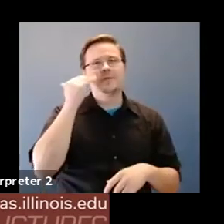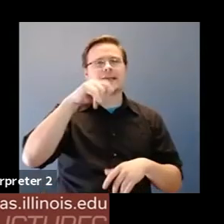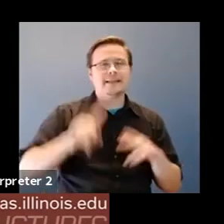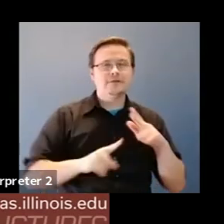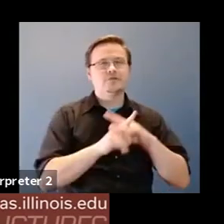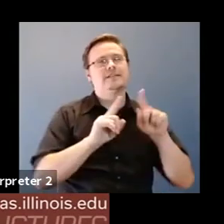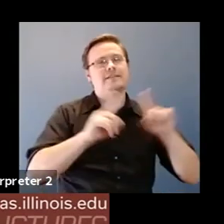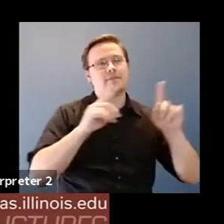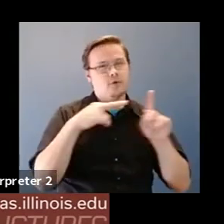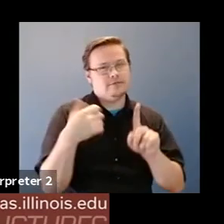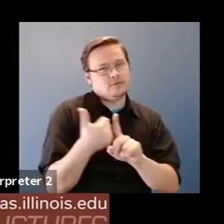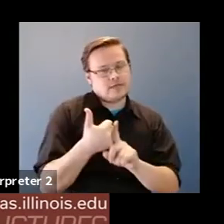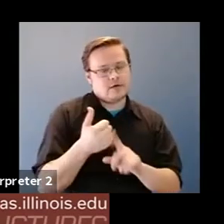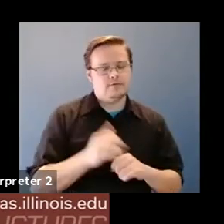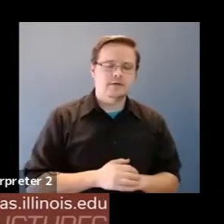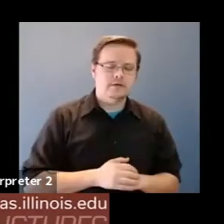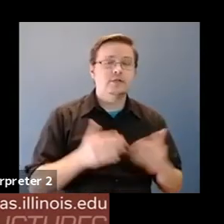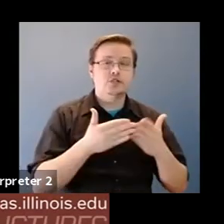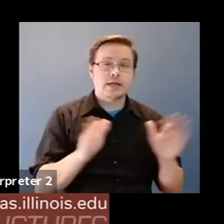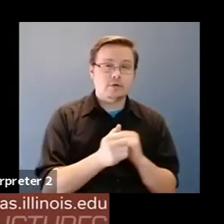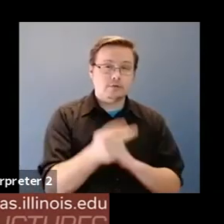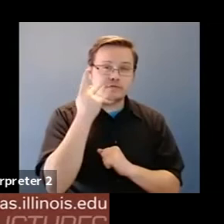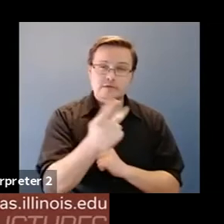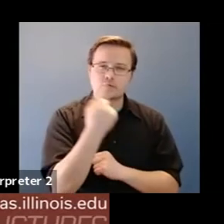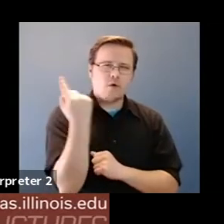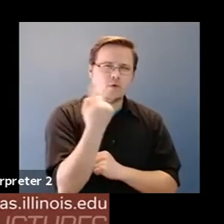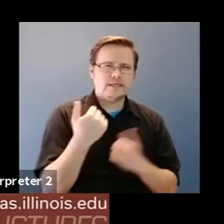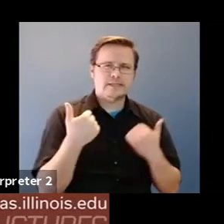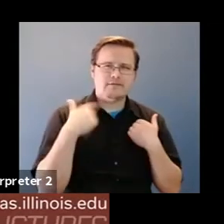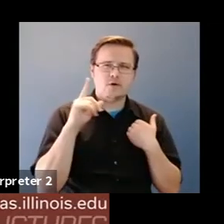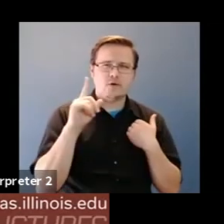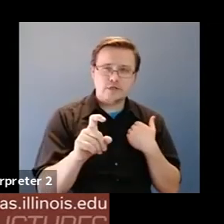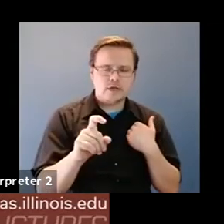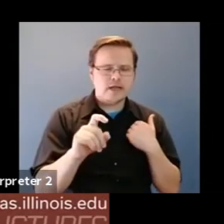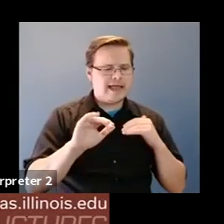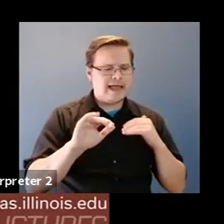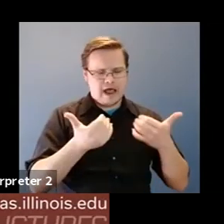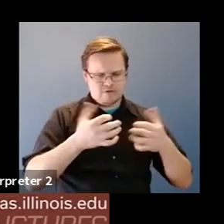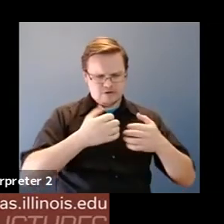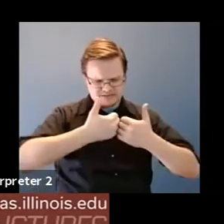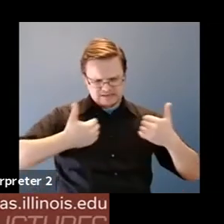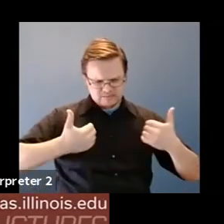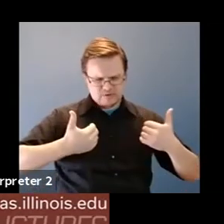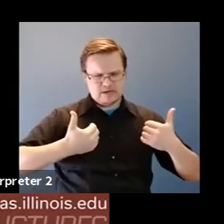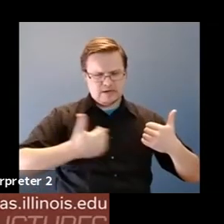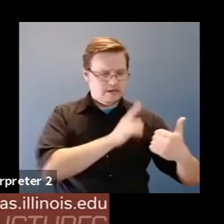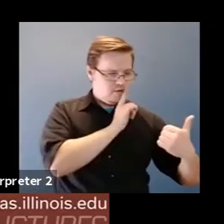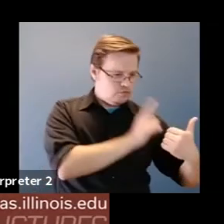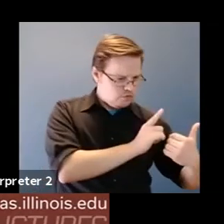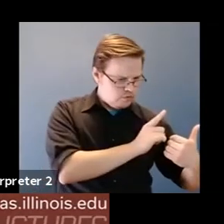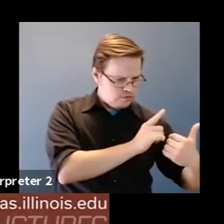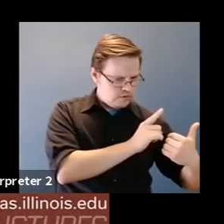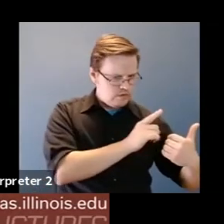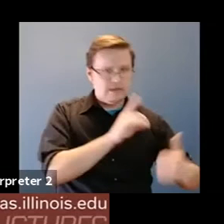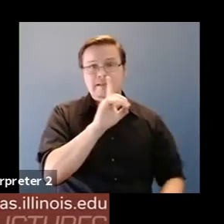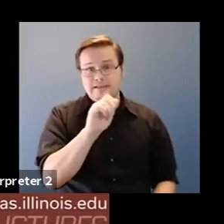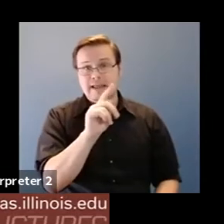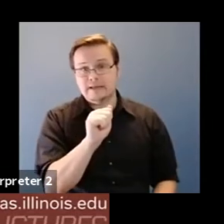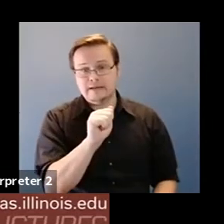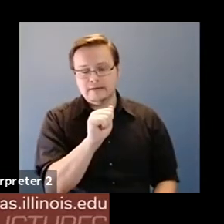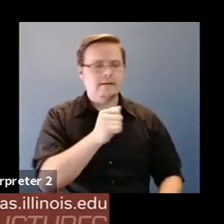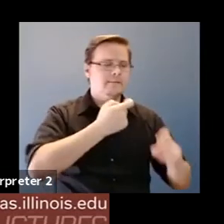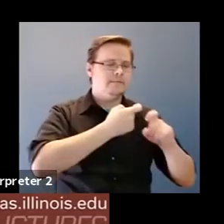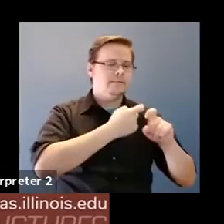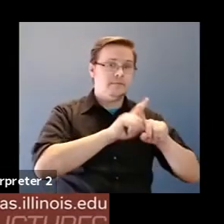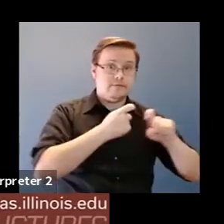Martin Wattenberg: Very generally with visualizations there's always this question of how do you disentangle on the truth, the data which is different from the truth, if there is a truth.